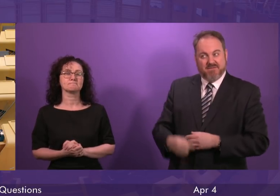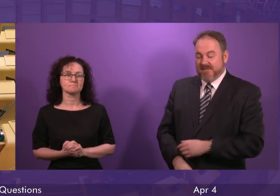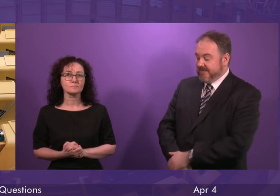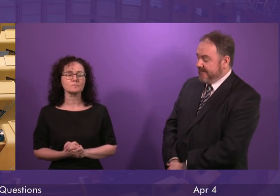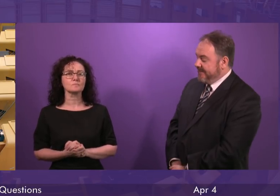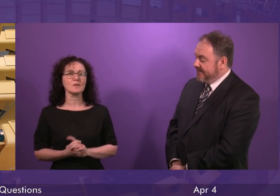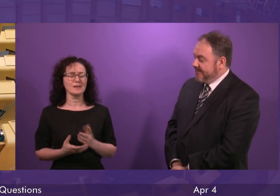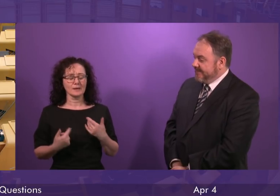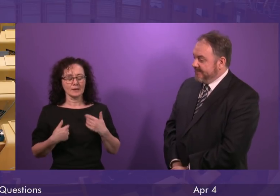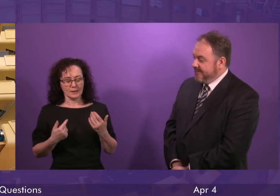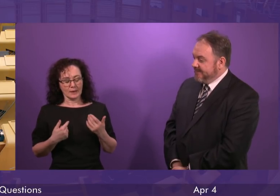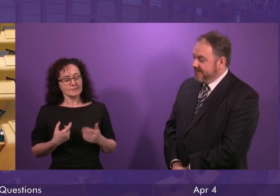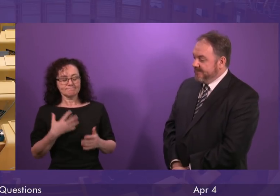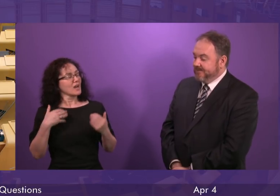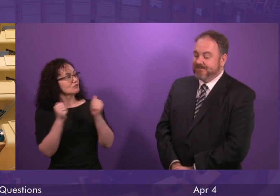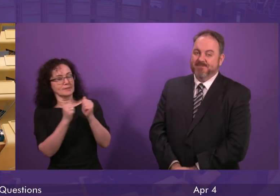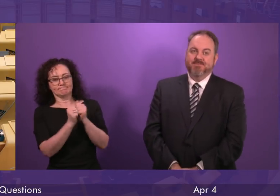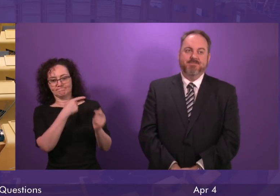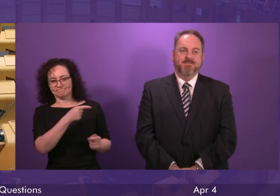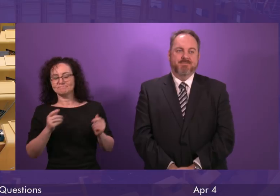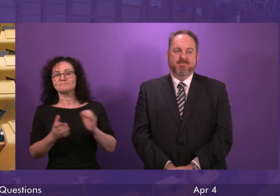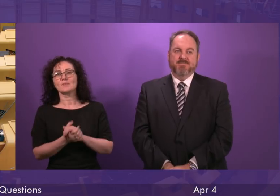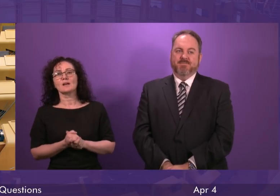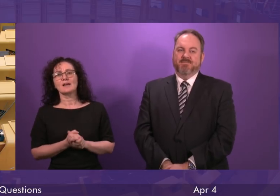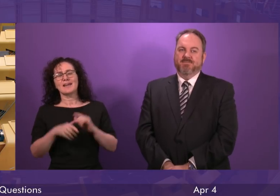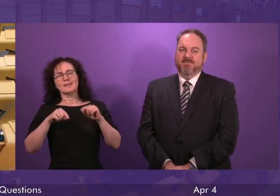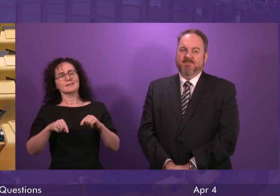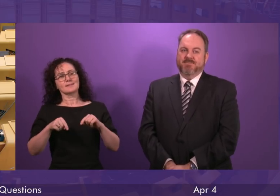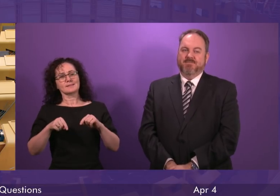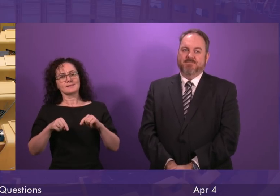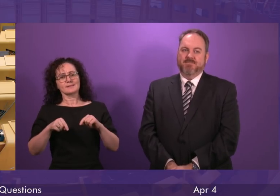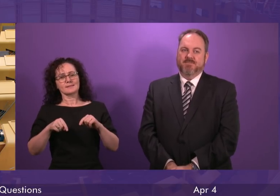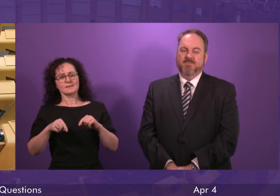The First Minister (Nicola Sturgeon): I completely agree that that level of discomfort